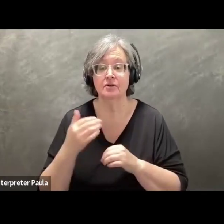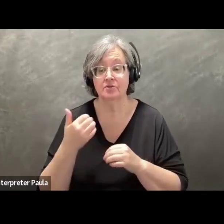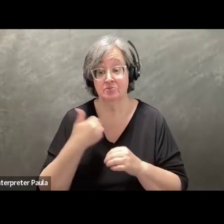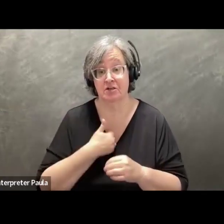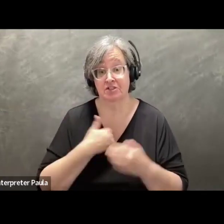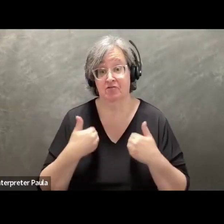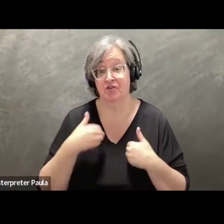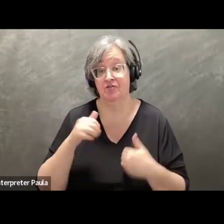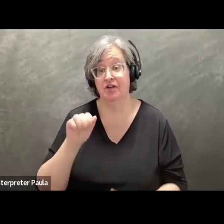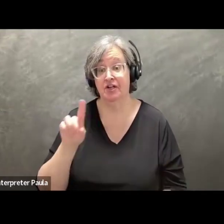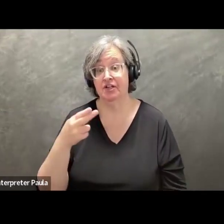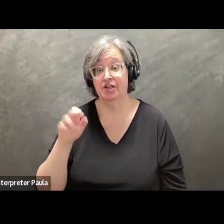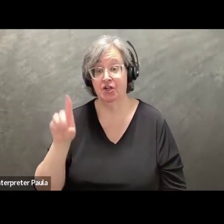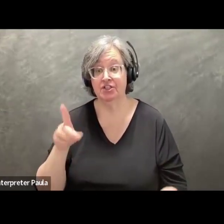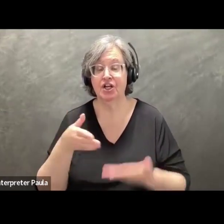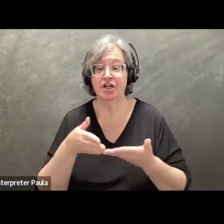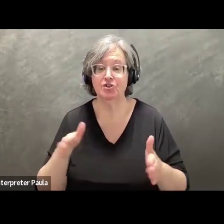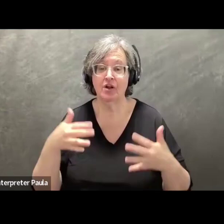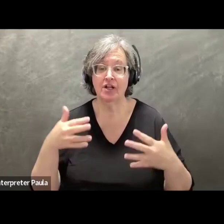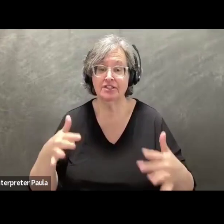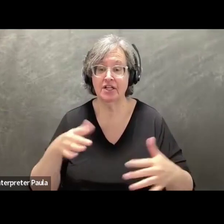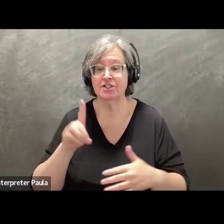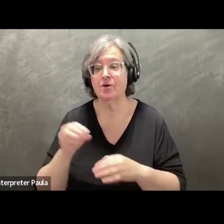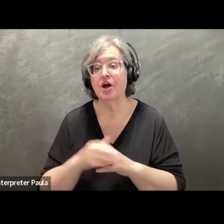and generalized anxiety disorder. I also have children